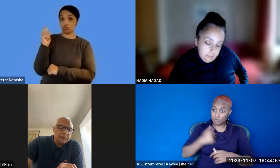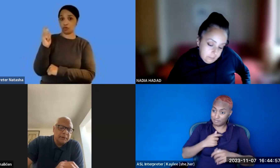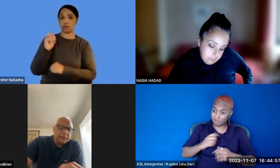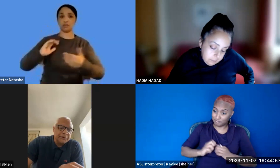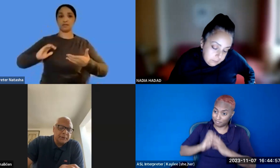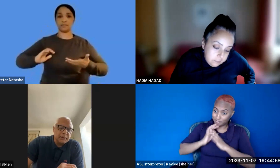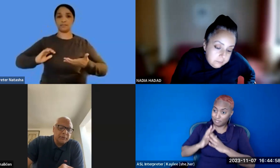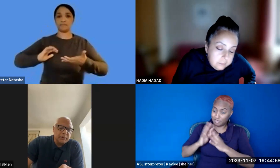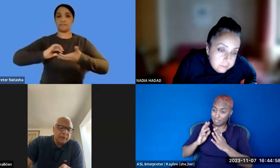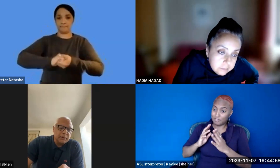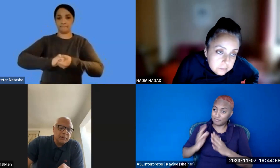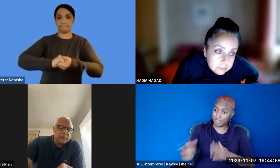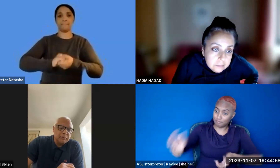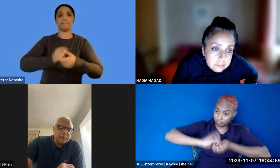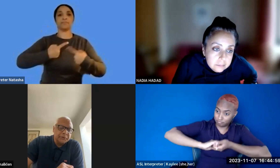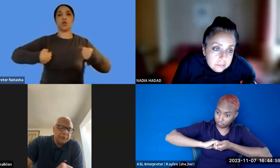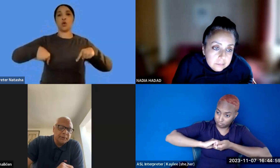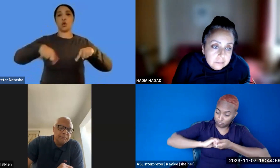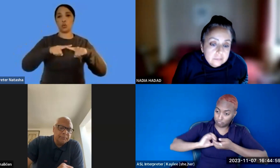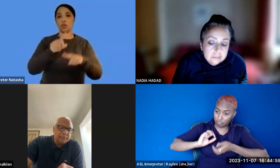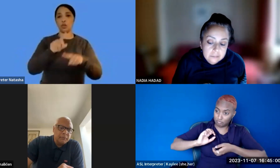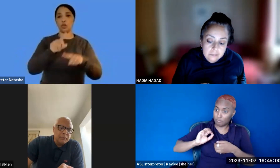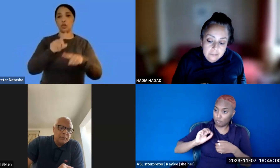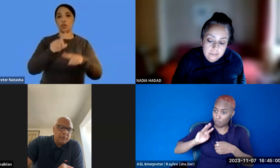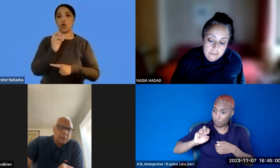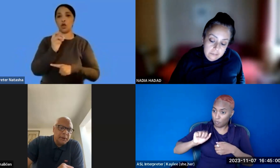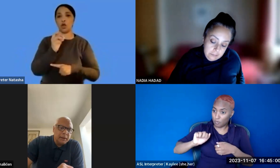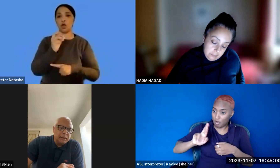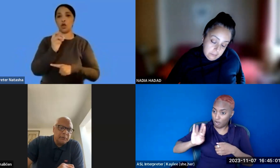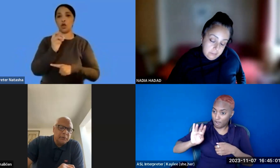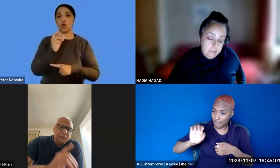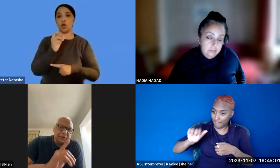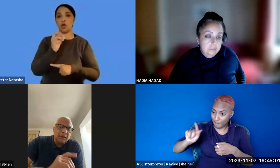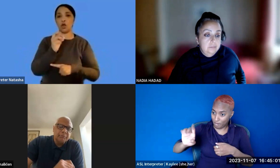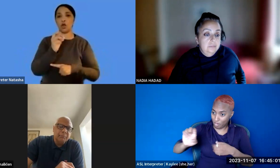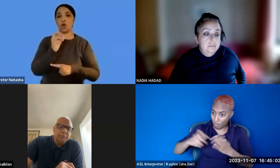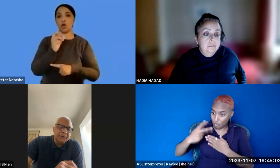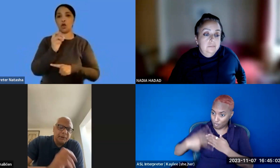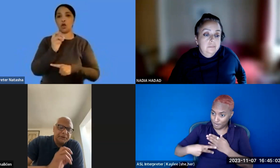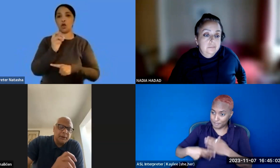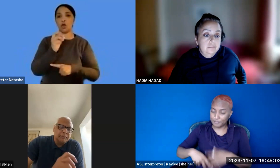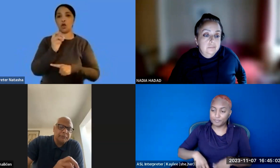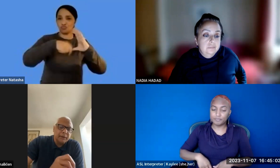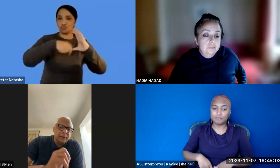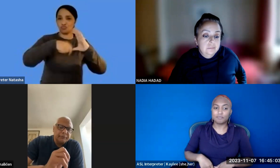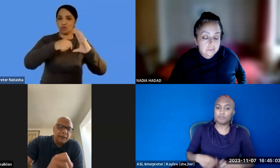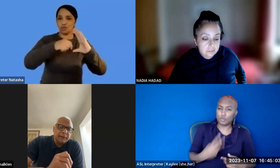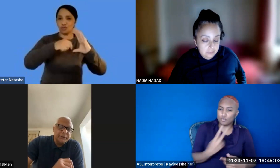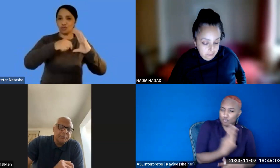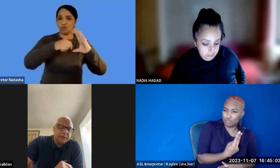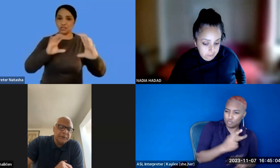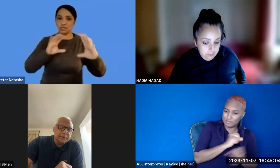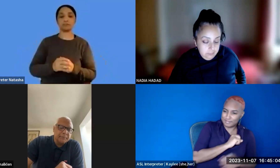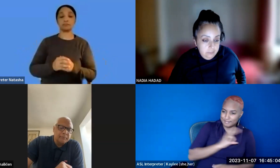with the Dutch consortium, we had 2 staff members: myself and the finance manager.